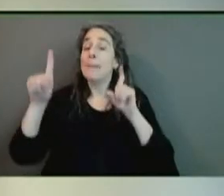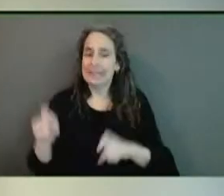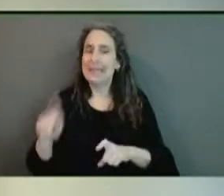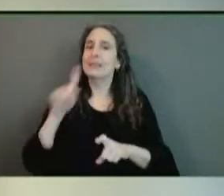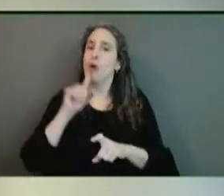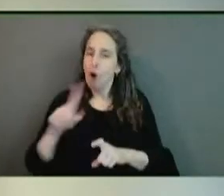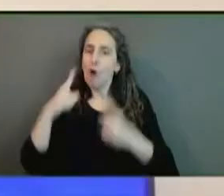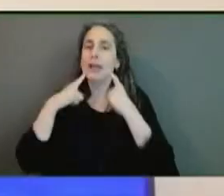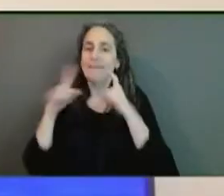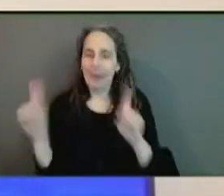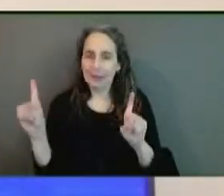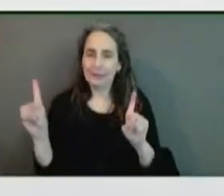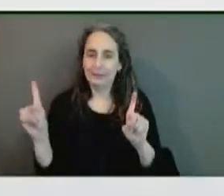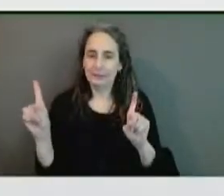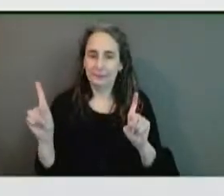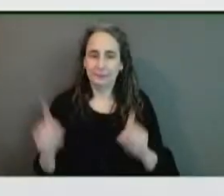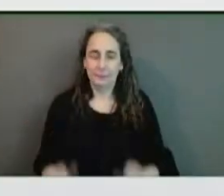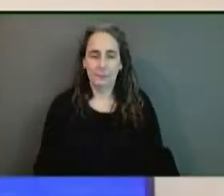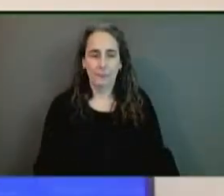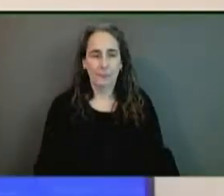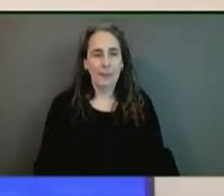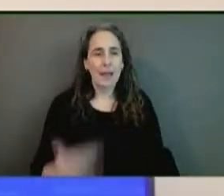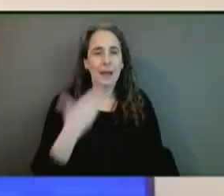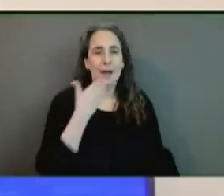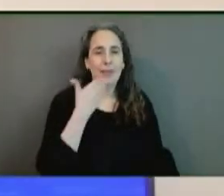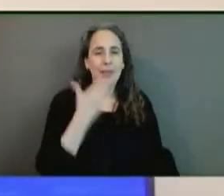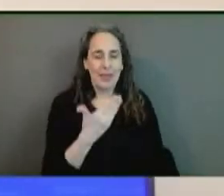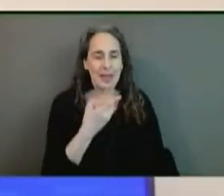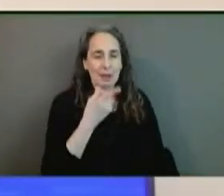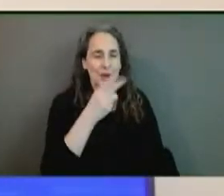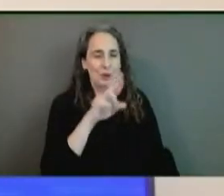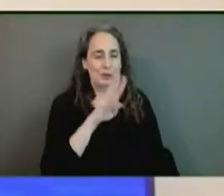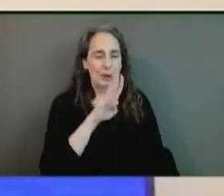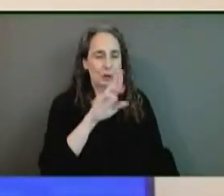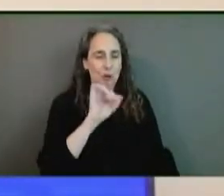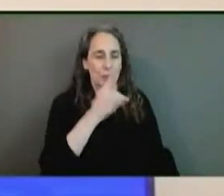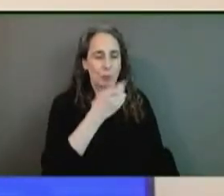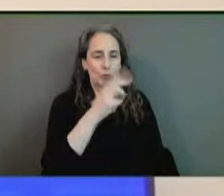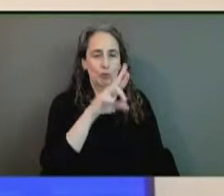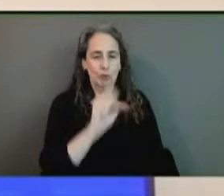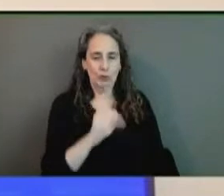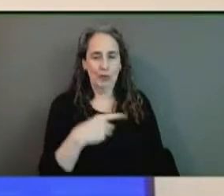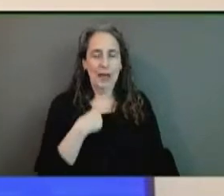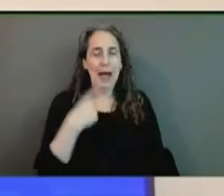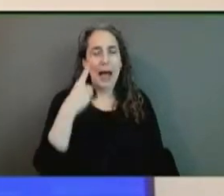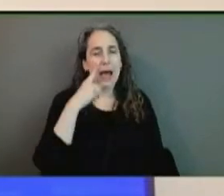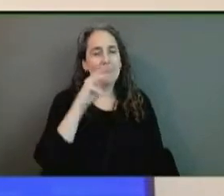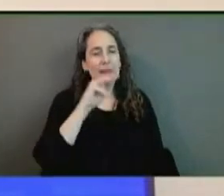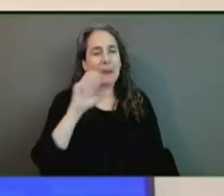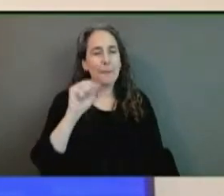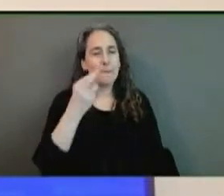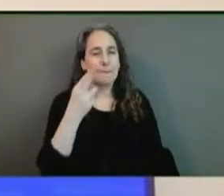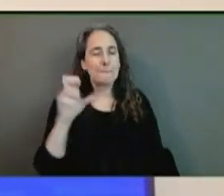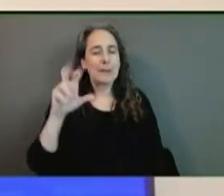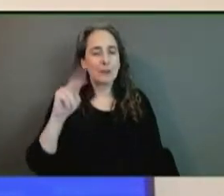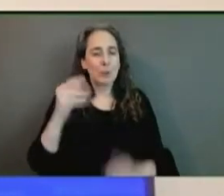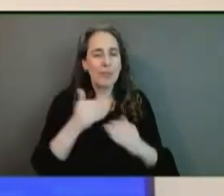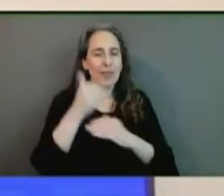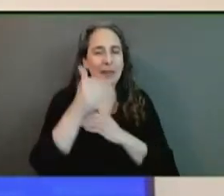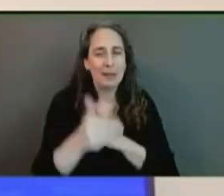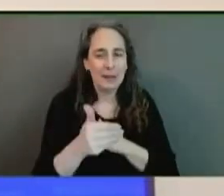absolutely incorrect. Rapid tests are effective. Thank you,